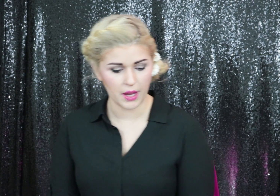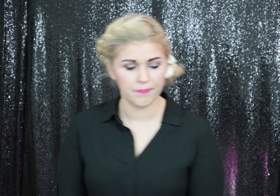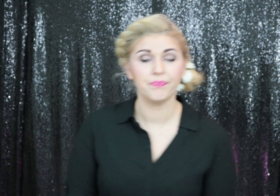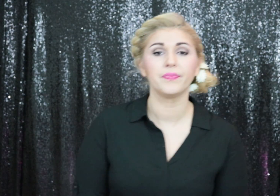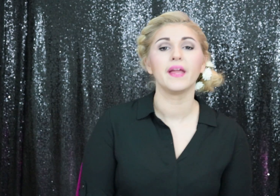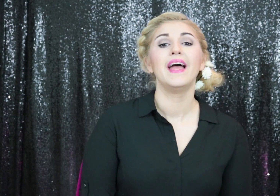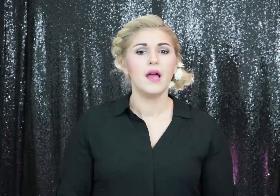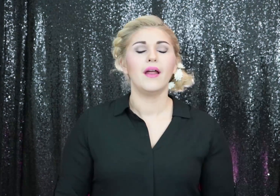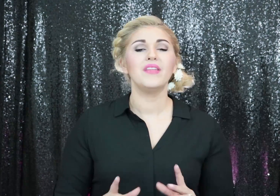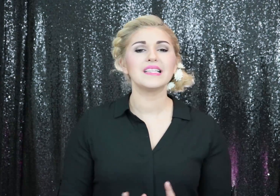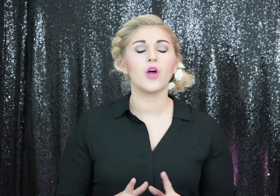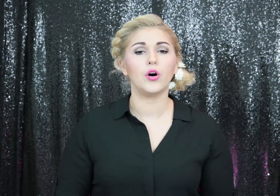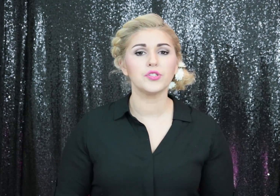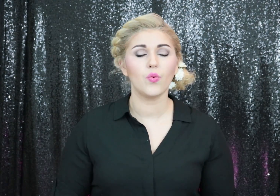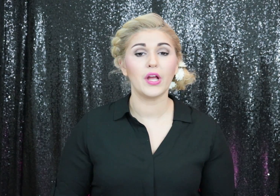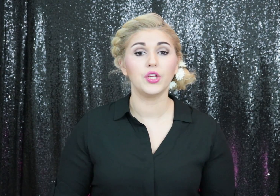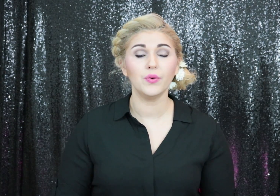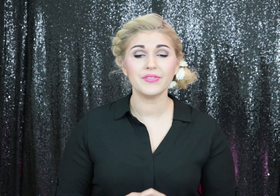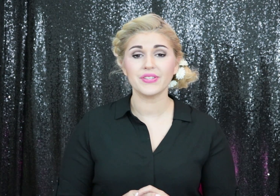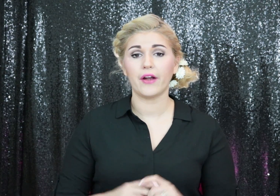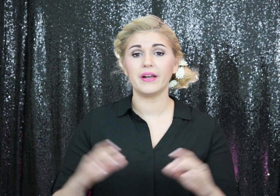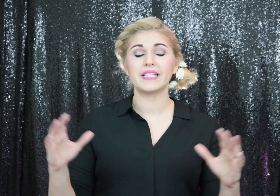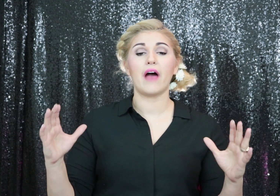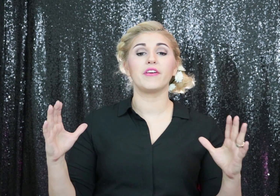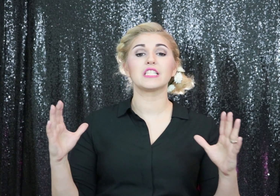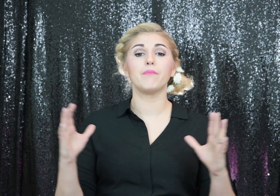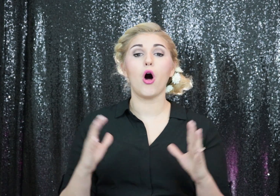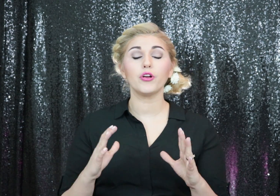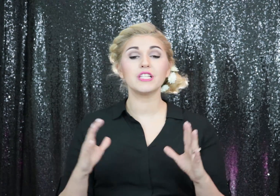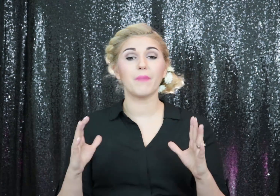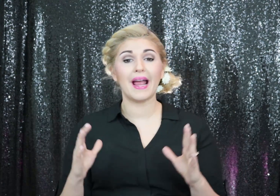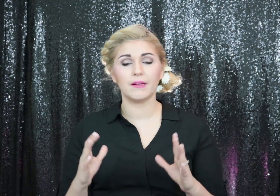Okay. Now this is also why you as a side or need to have a smaller spot.